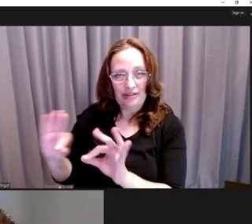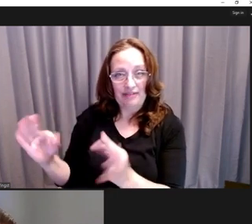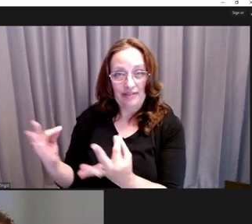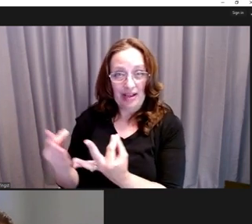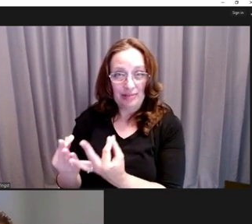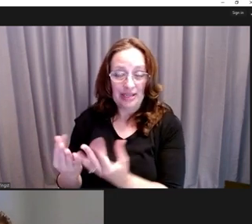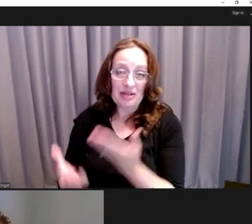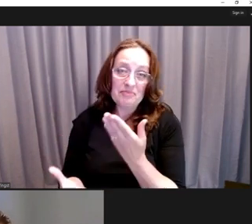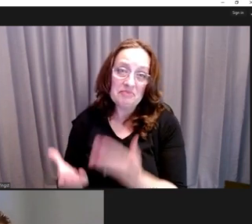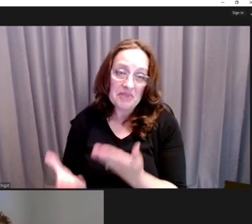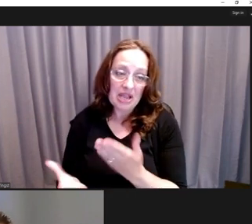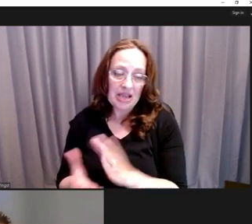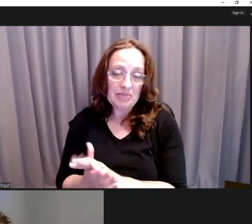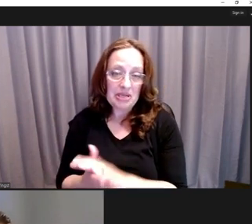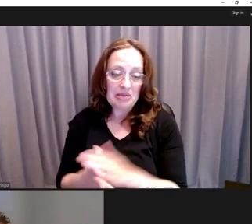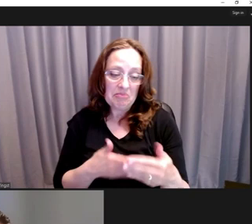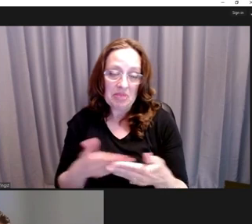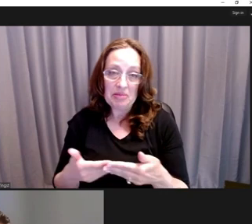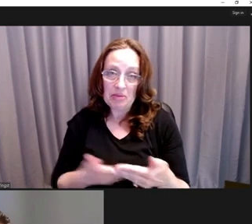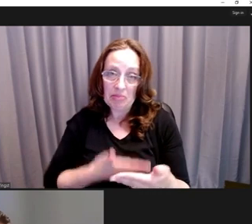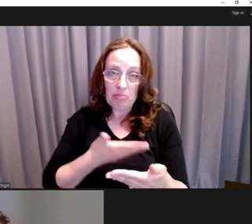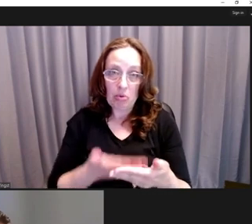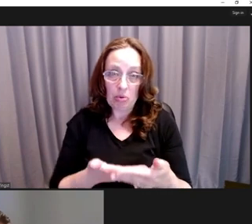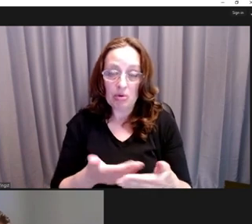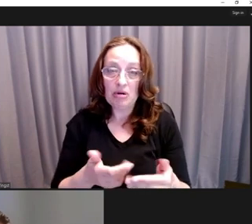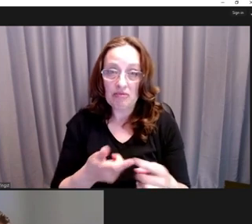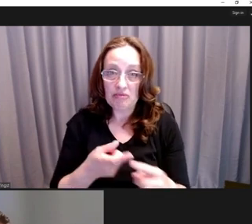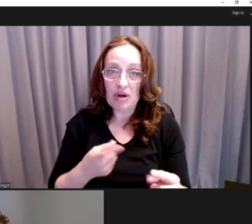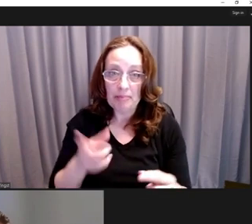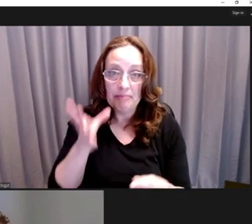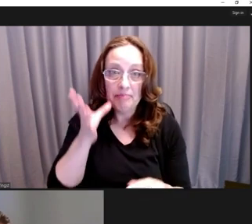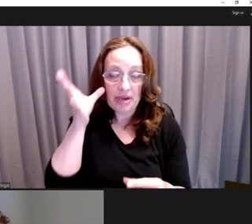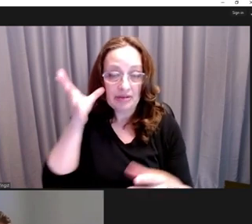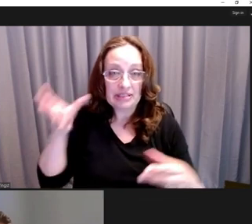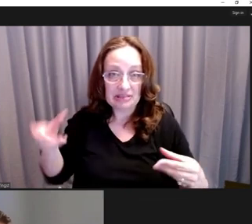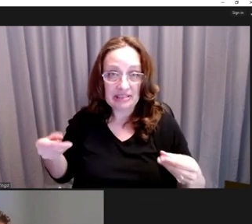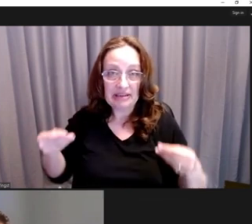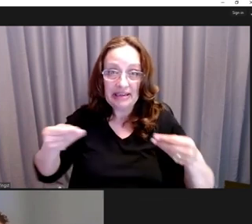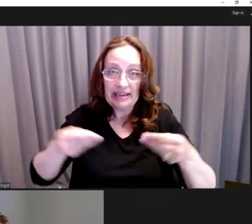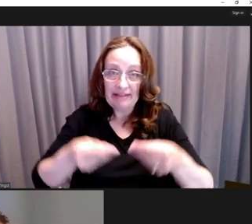say it would be hard to make that assumption just based on the carrier status of parents.